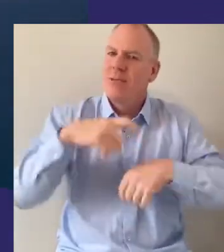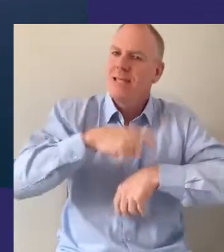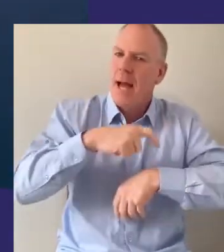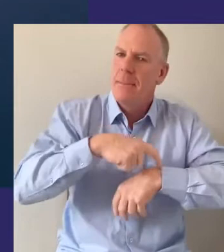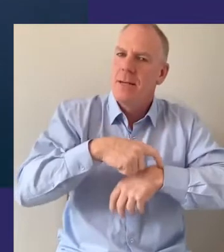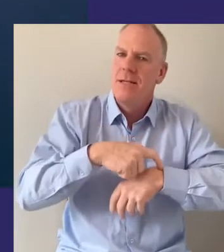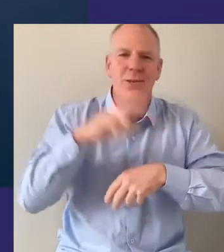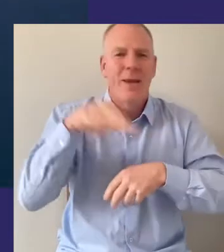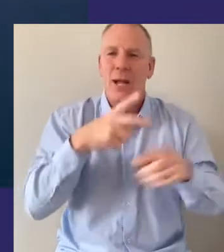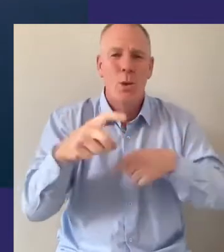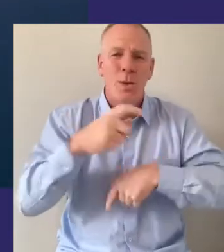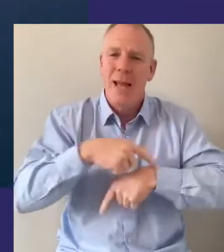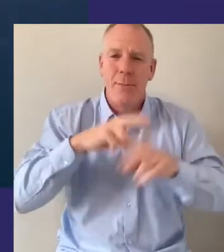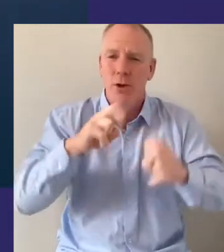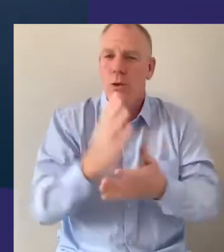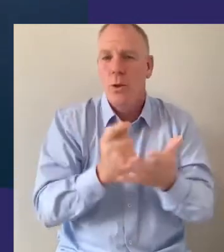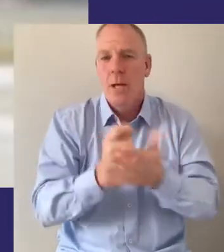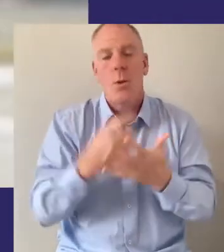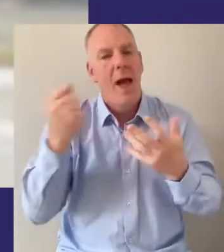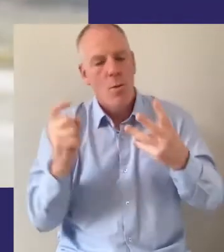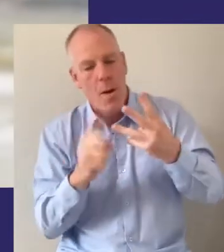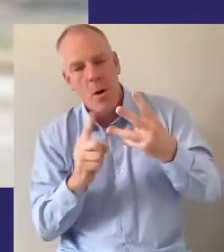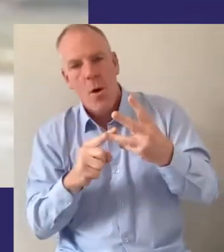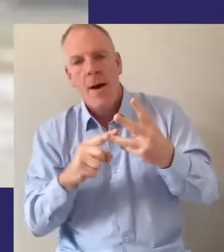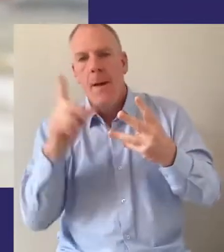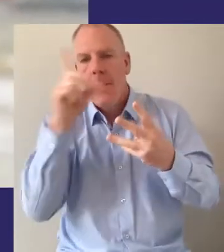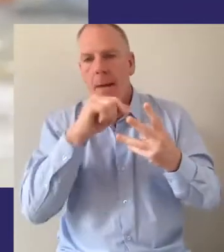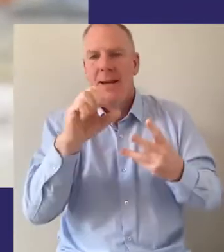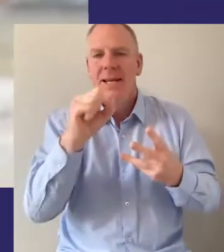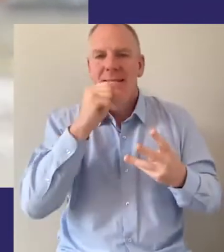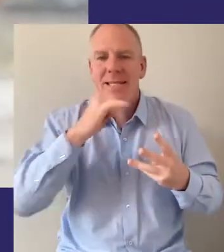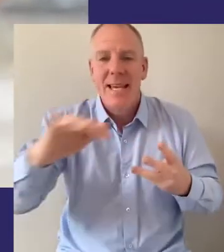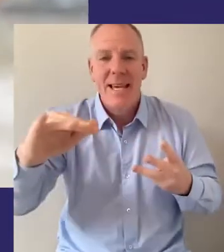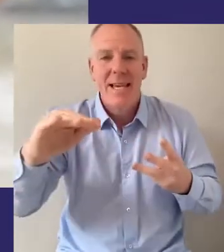to do timed surveys. So we also have a survey called Seashore Spotter where no matter what